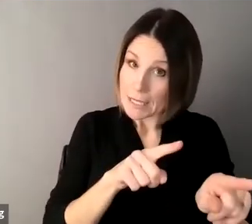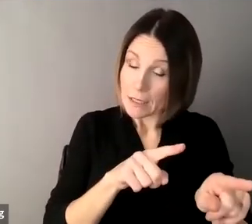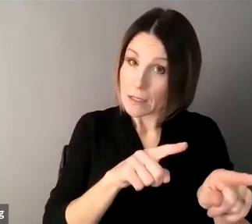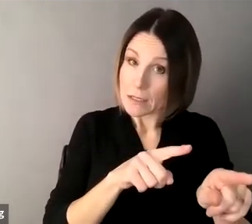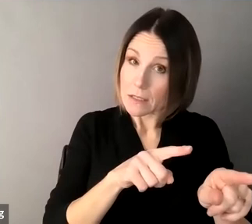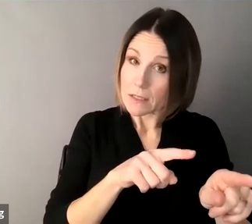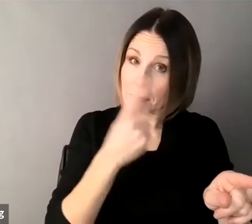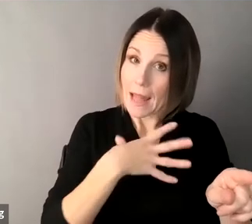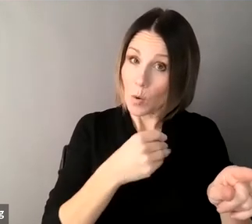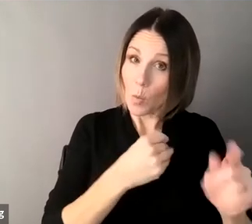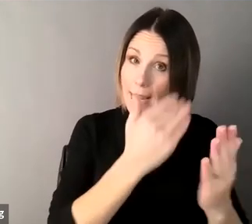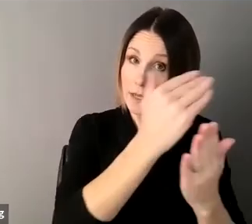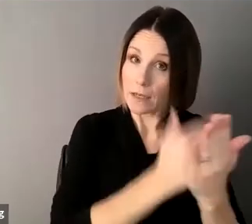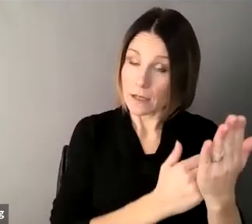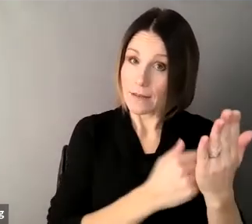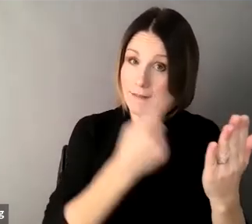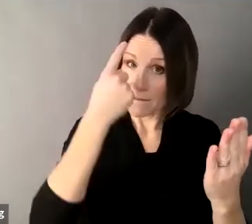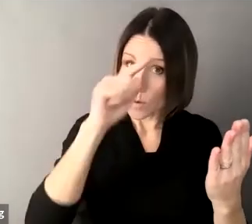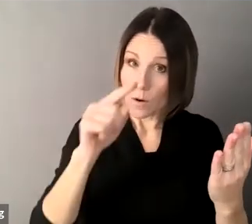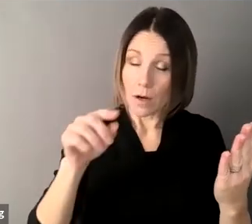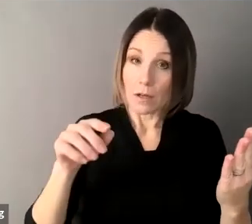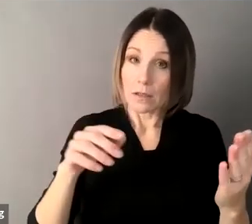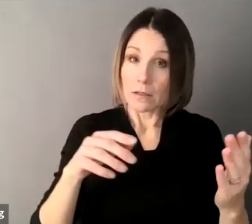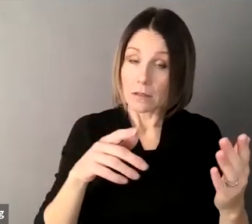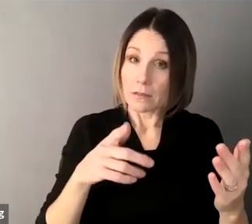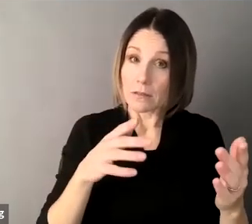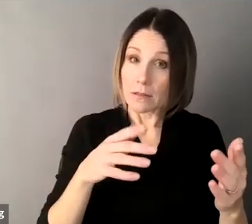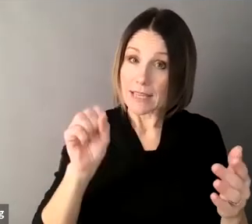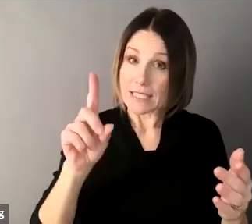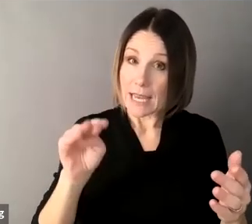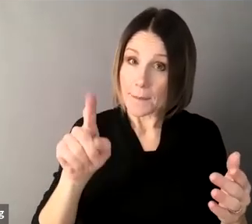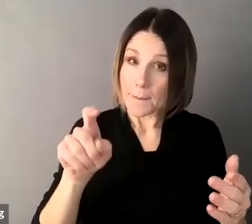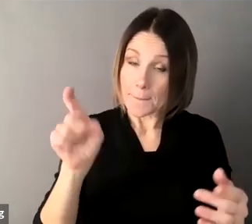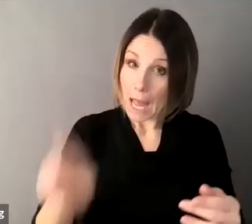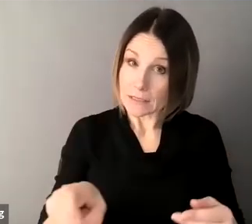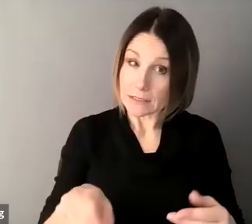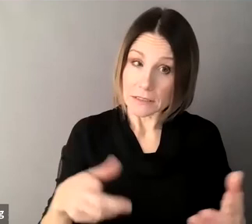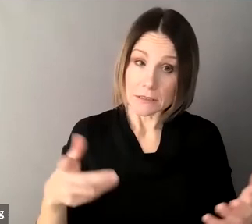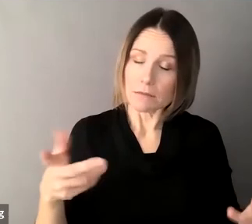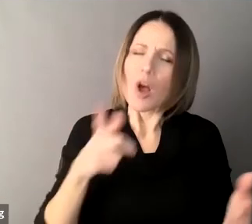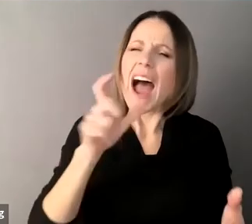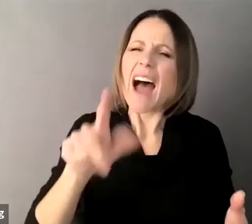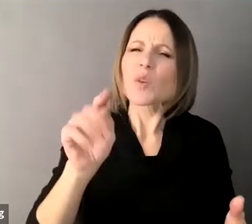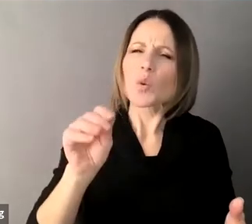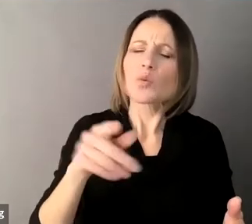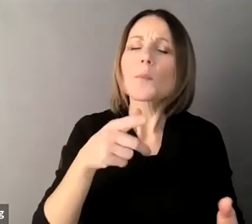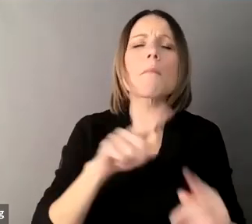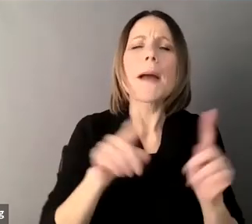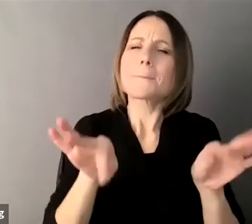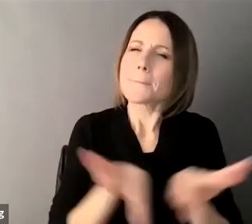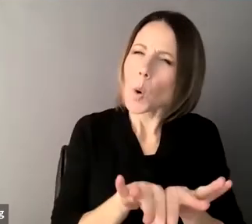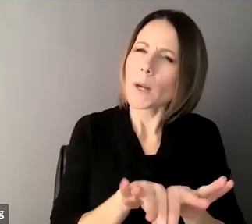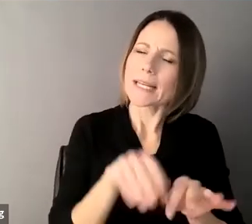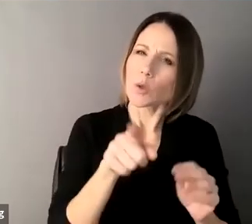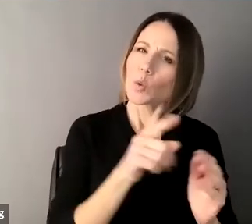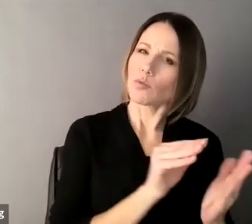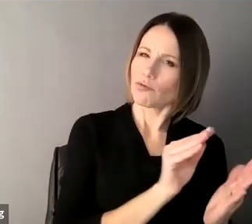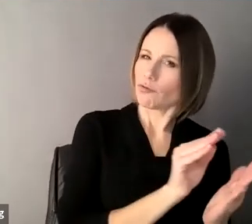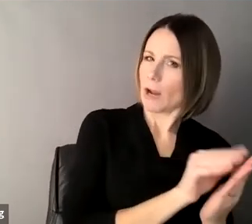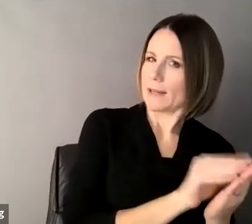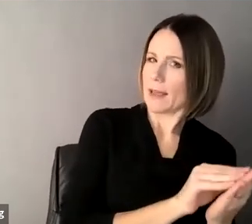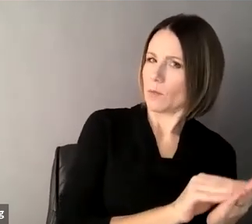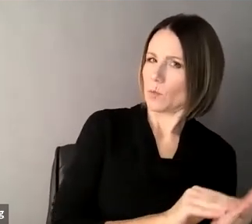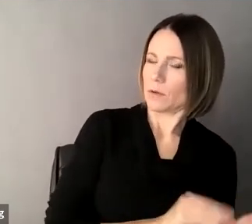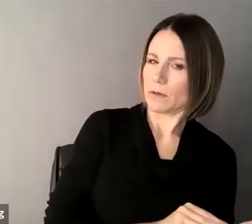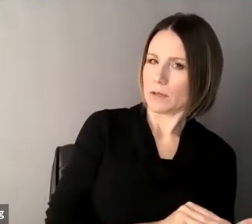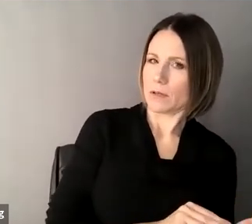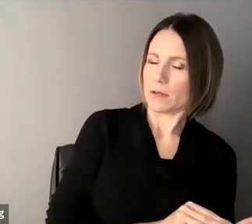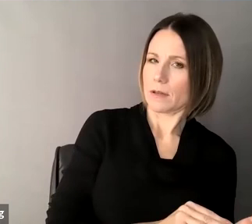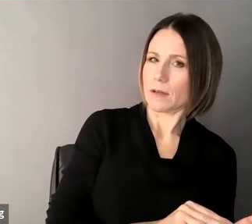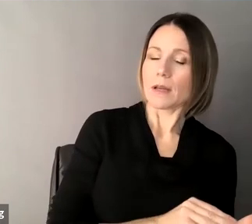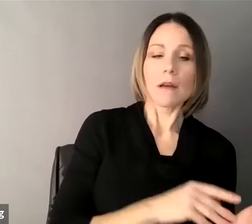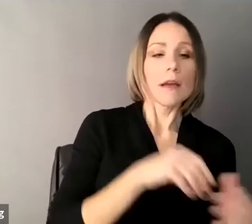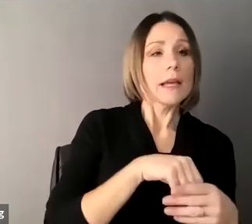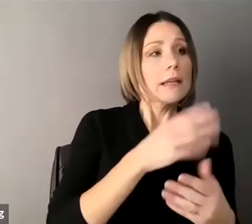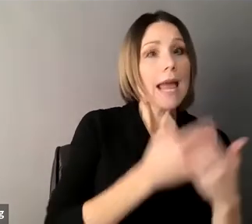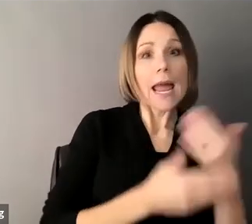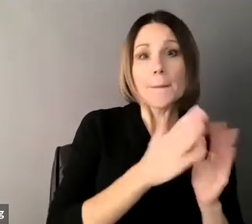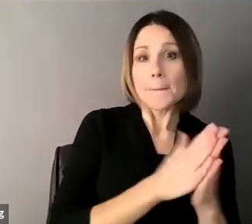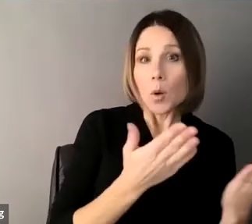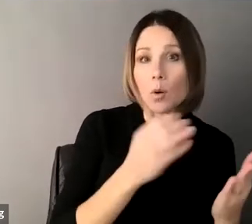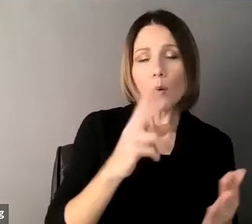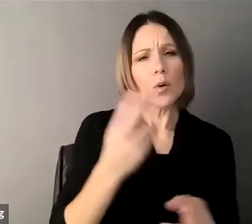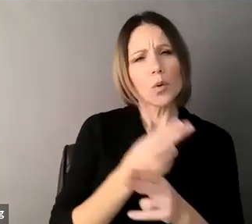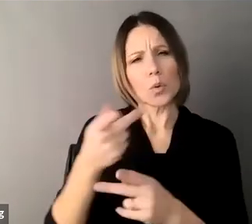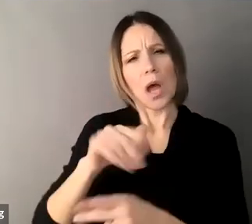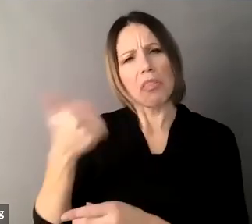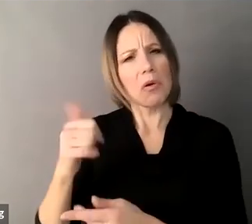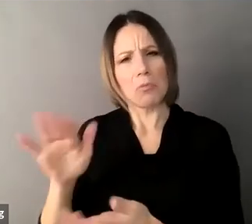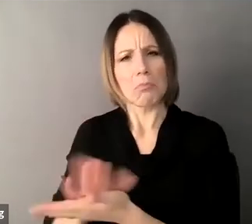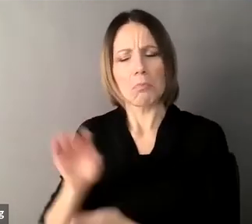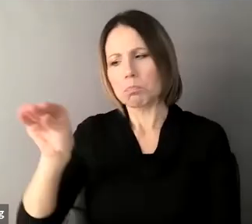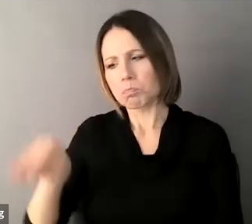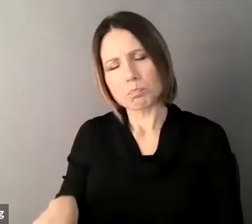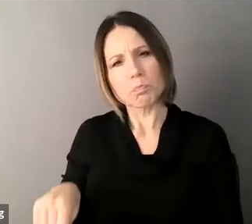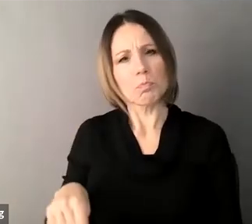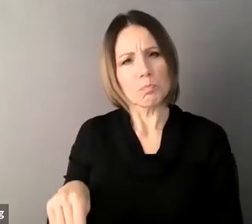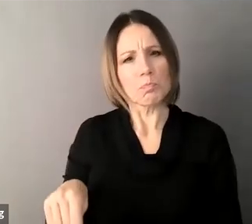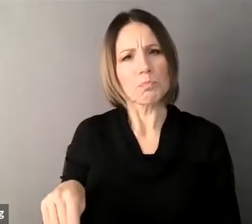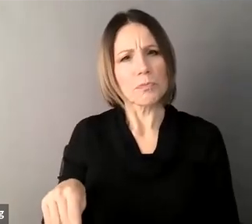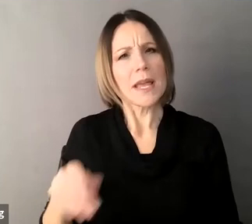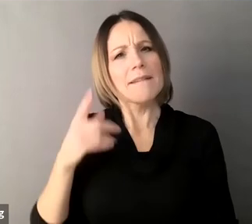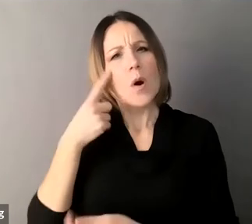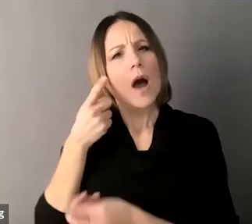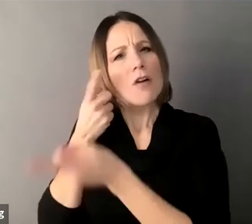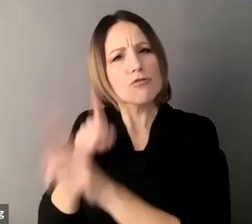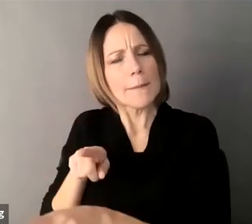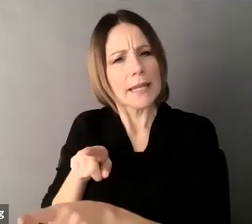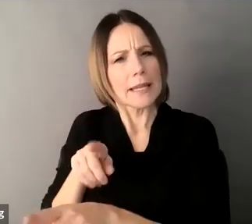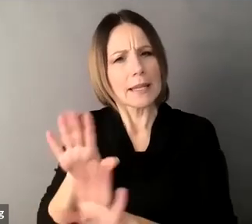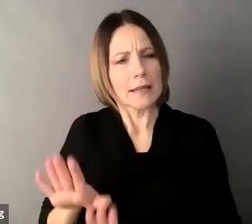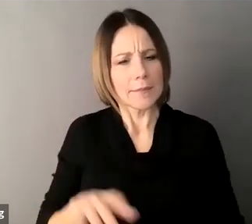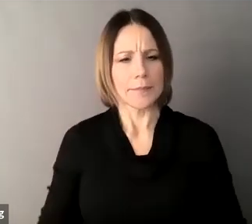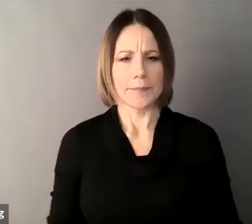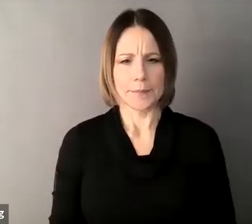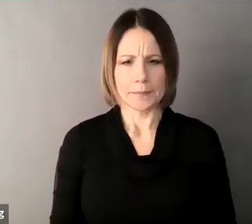you can use the one in the handbook or you can write something else that works for you